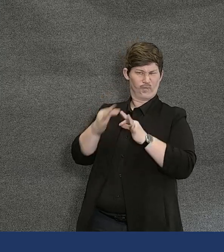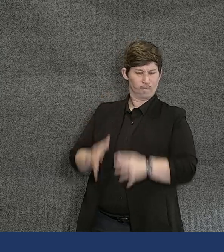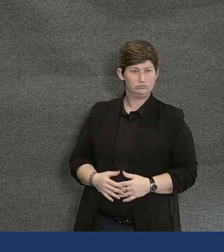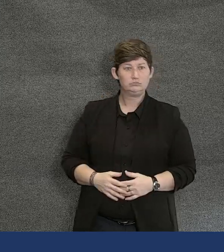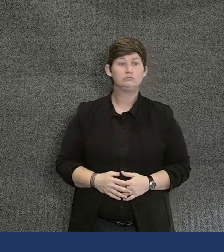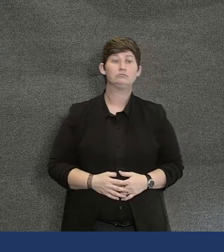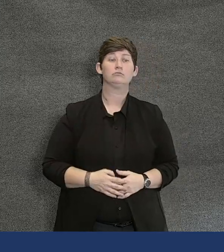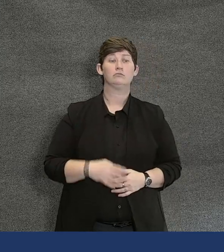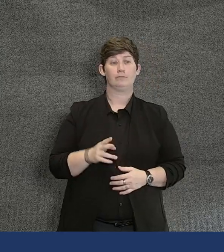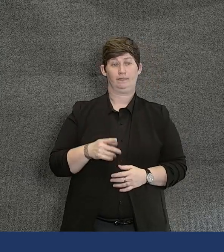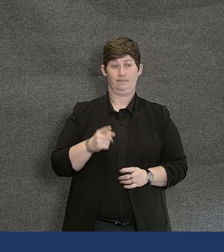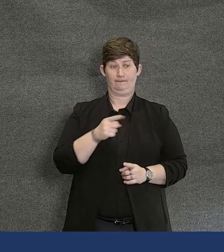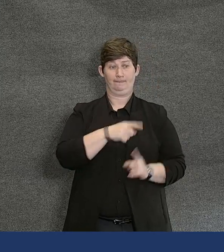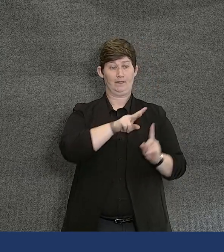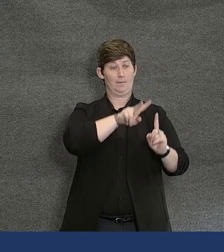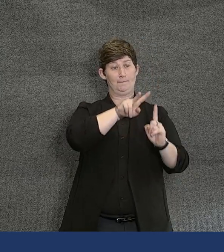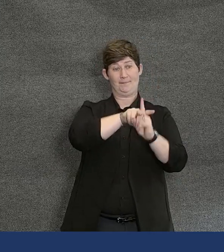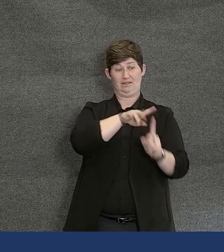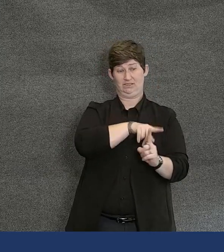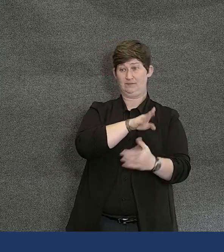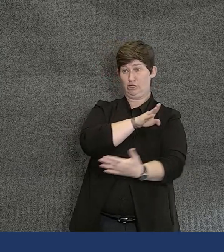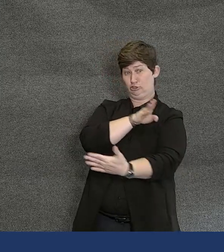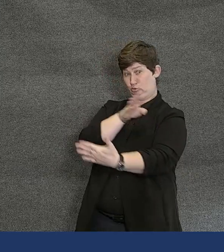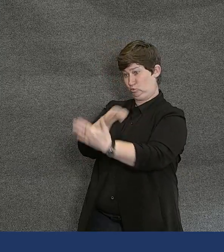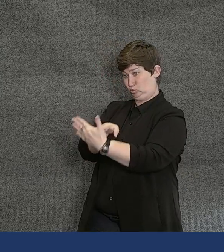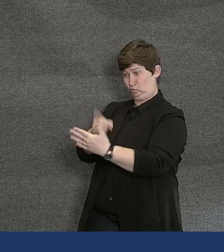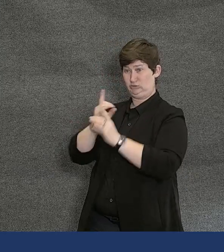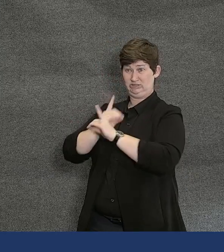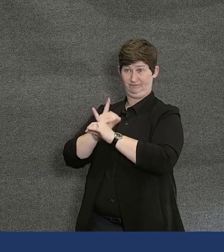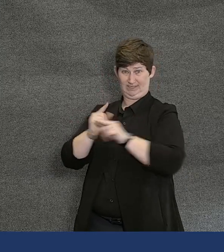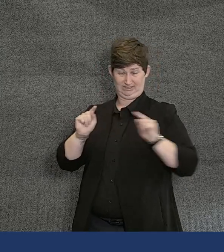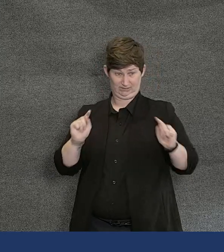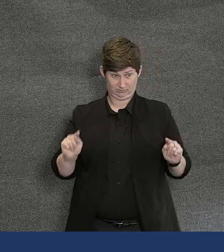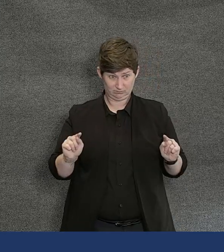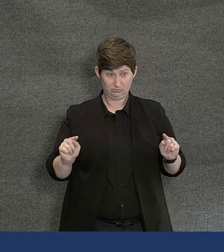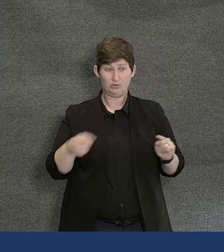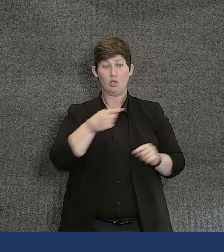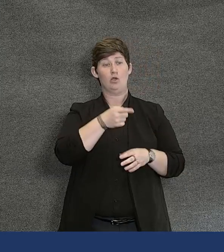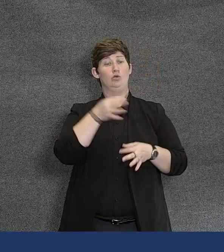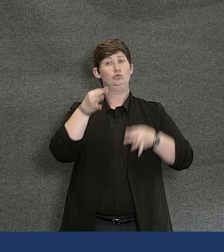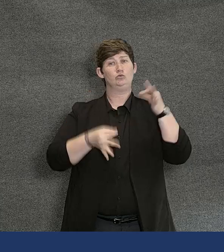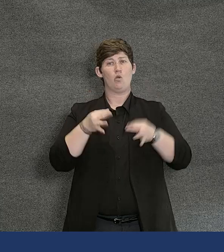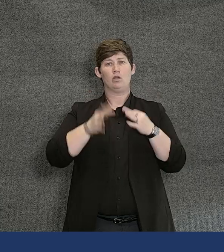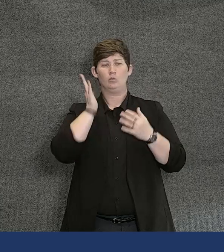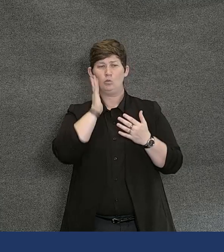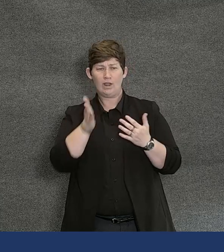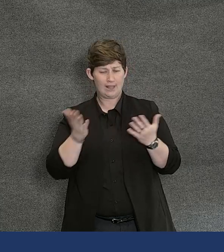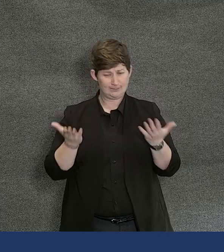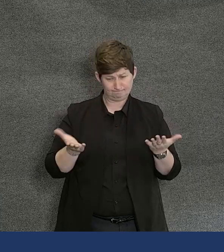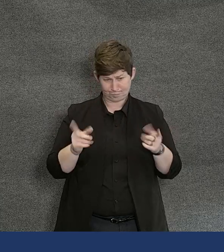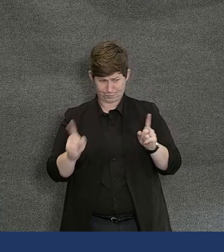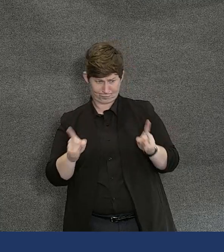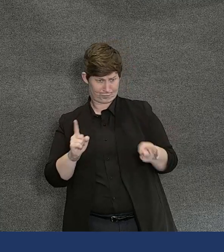the plaintiff sues the defendant and the court says, OK, you guys, here's a scheduling order.